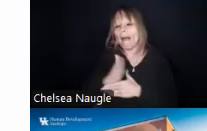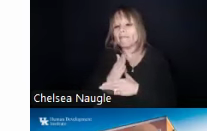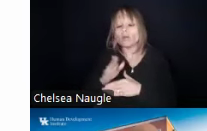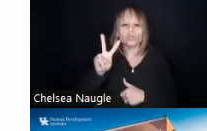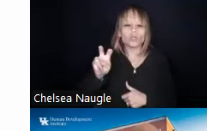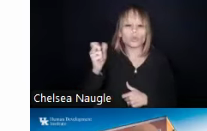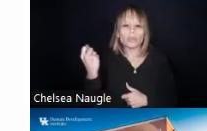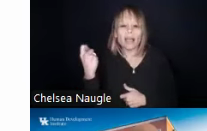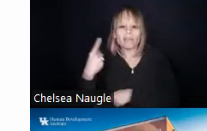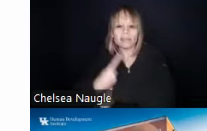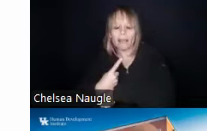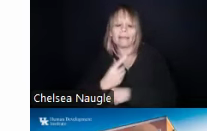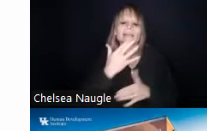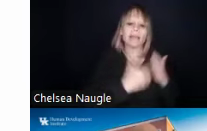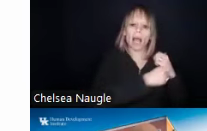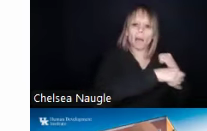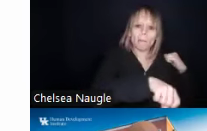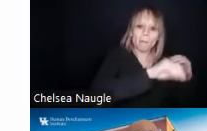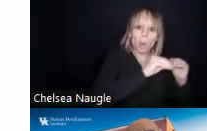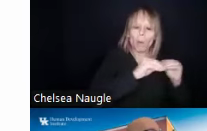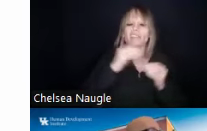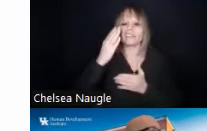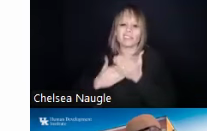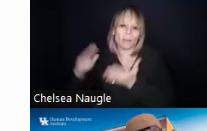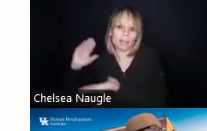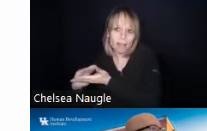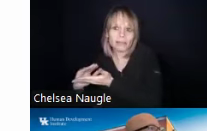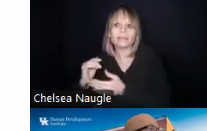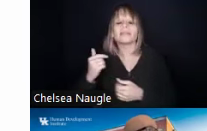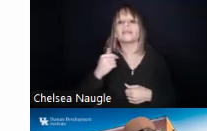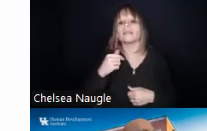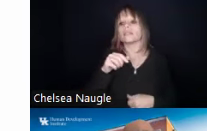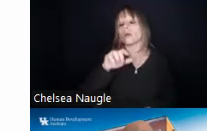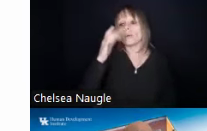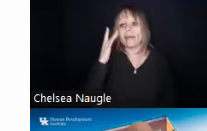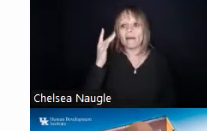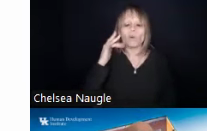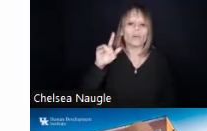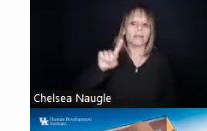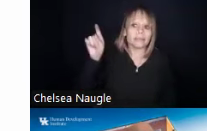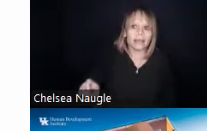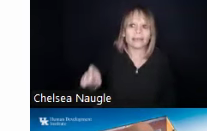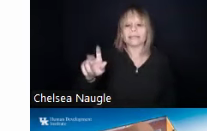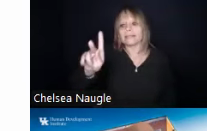bit shorter. Uh I tracked 21 kids in California, Texas, Kentucky, and two different sites in Virginia. You can see